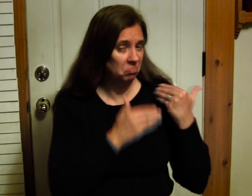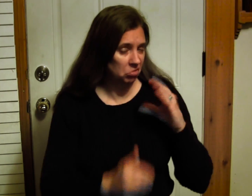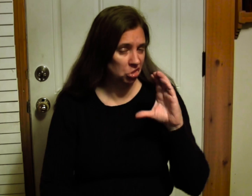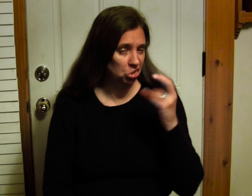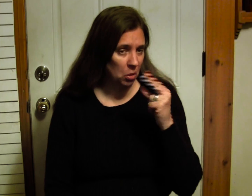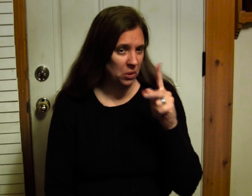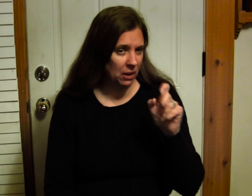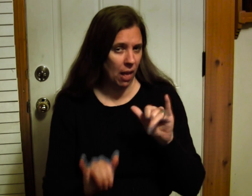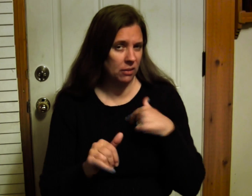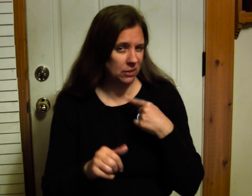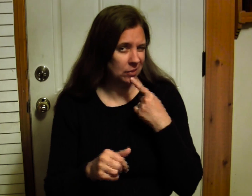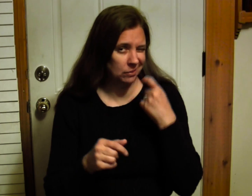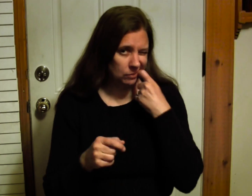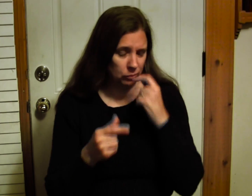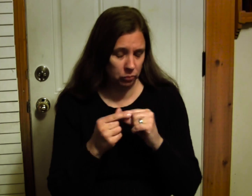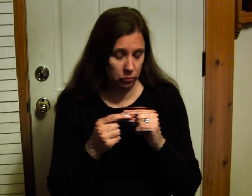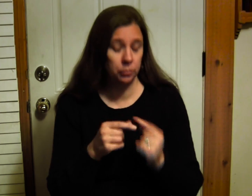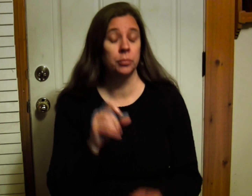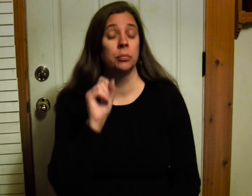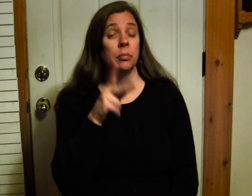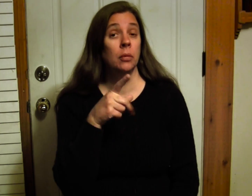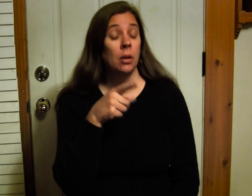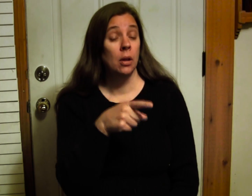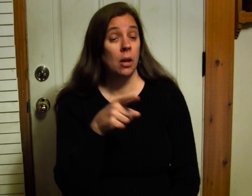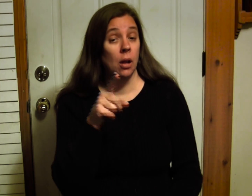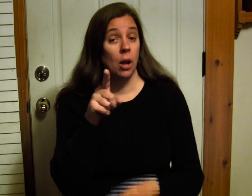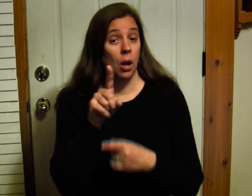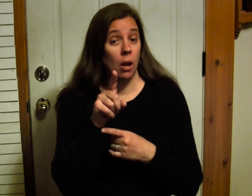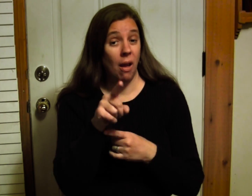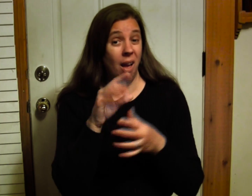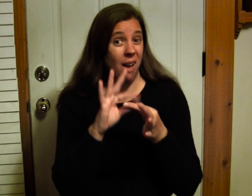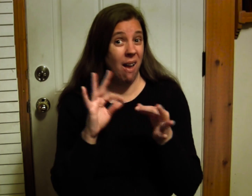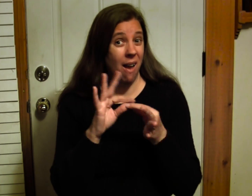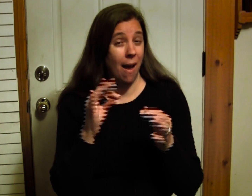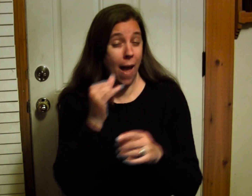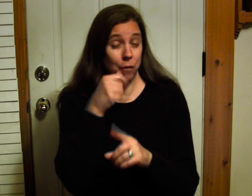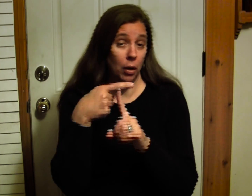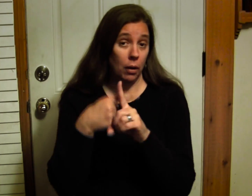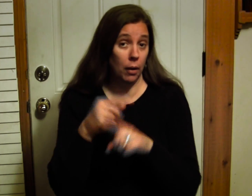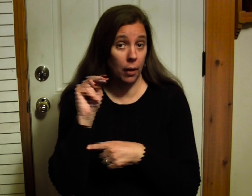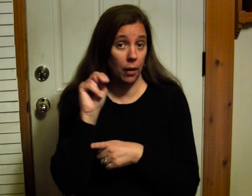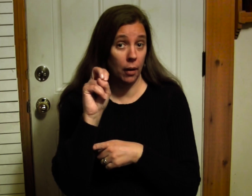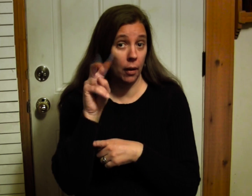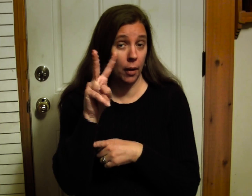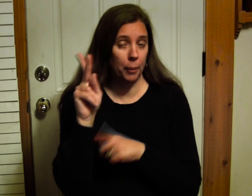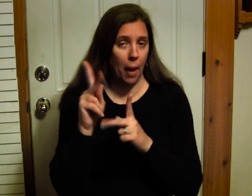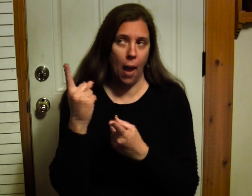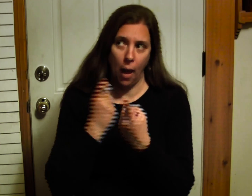My family members are of mixed heritage. Anyway, so I’m telling you this story.